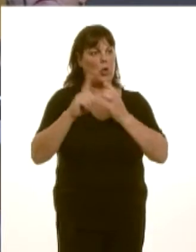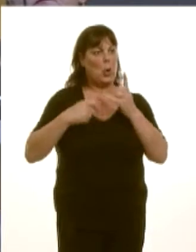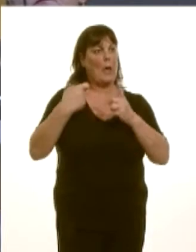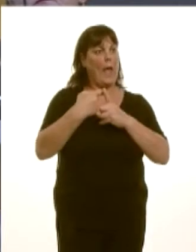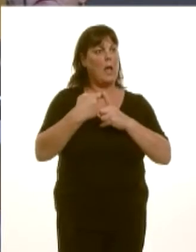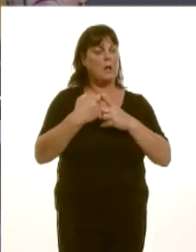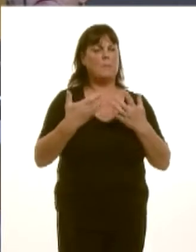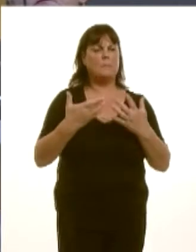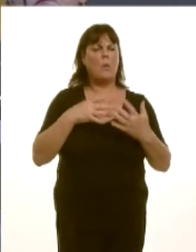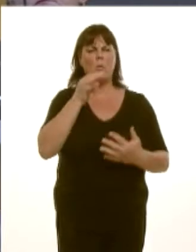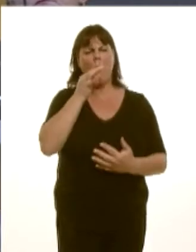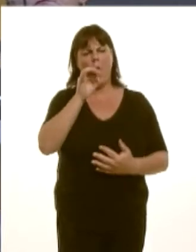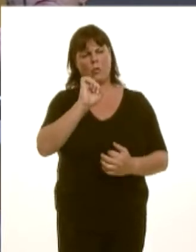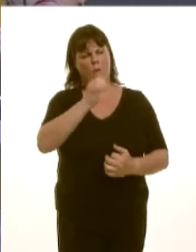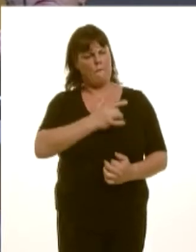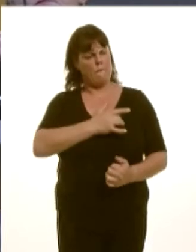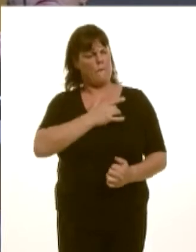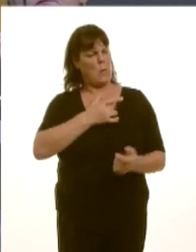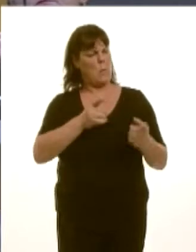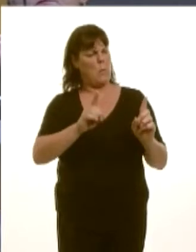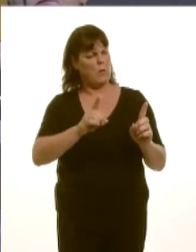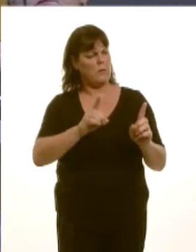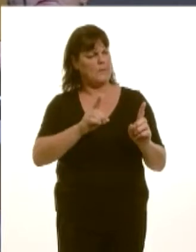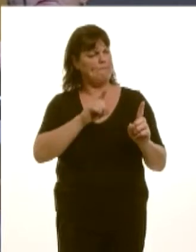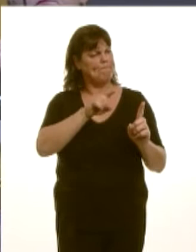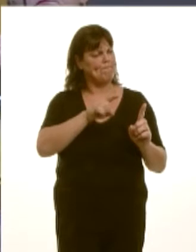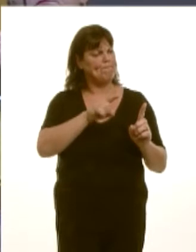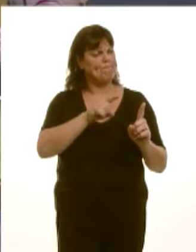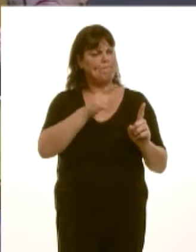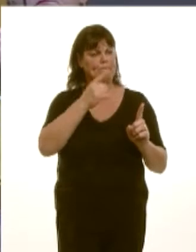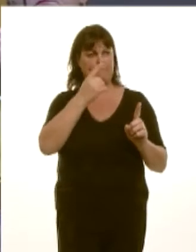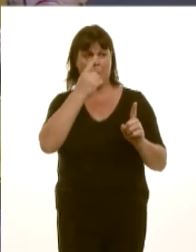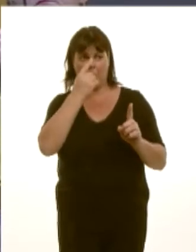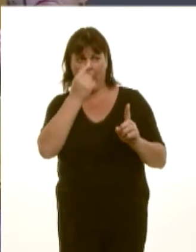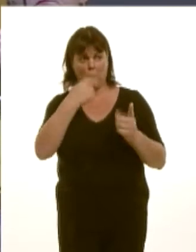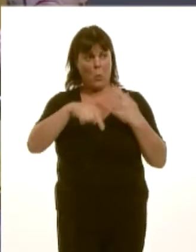Is it your view that the time has now come to go further on tax powers for this National